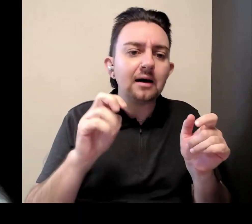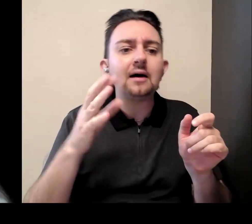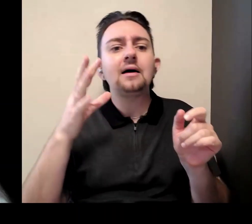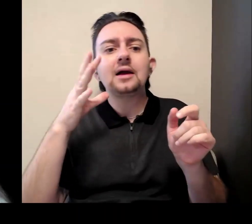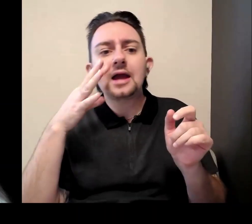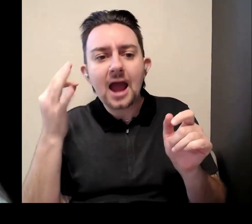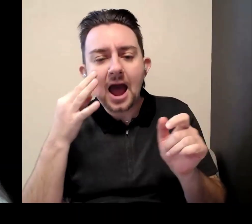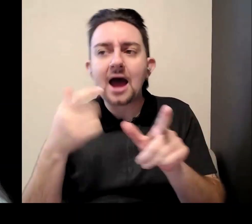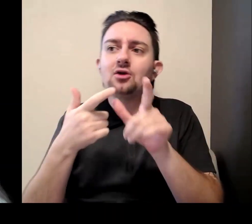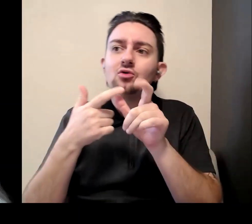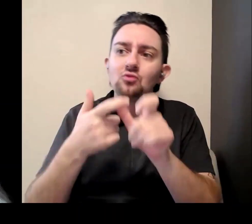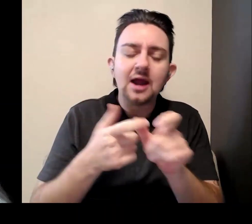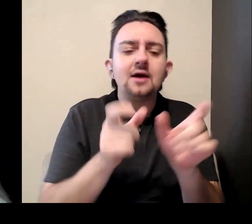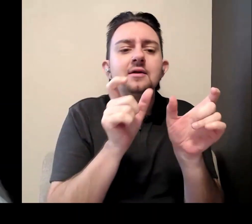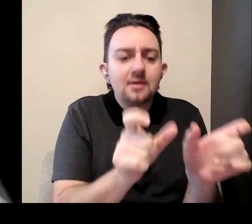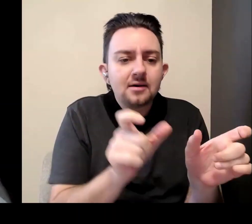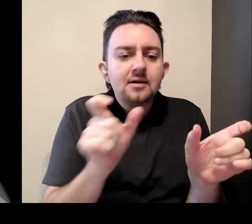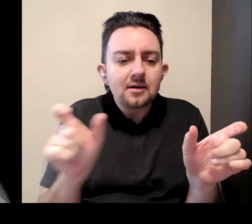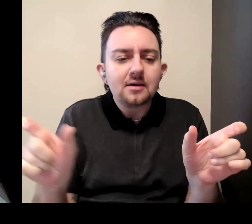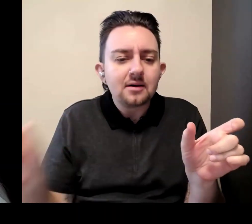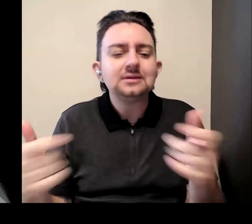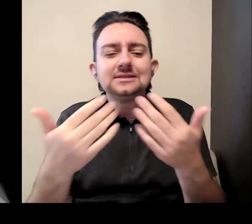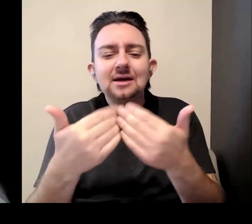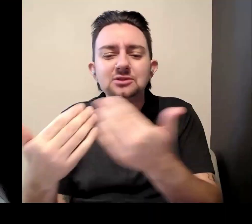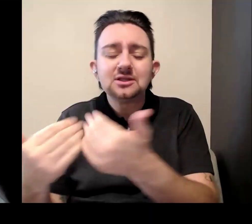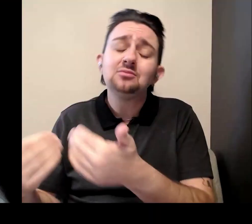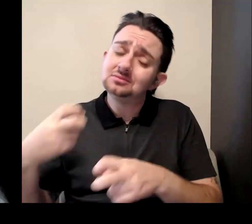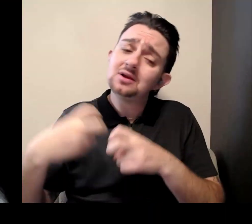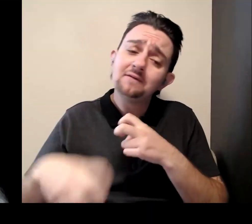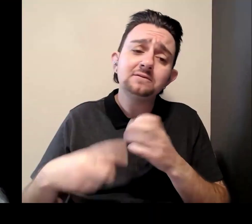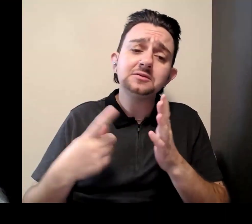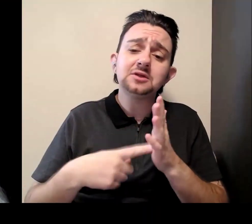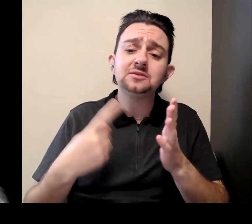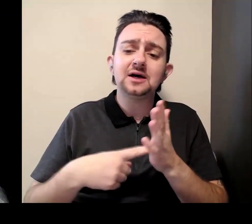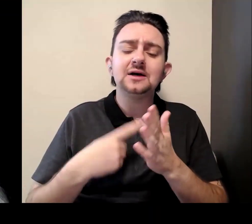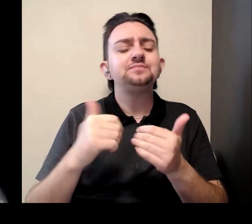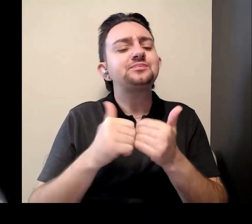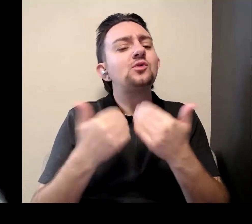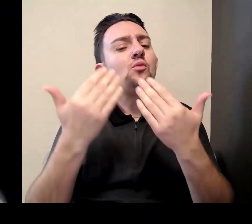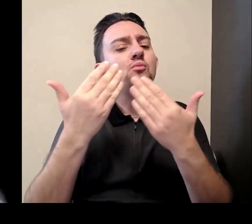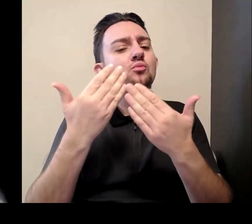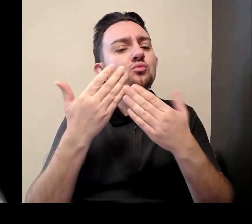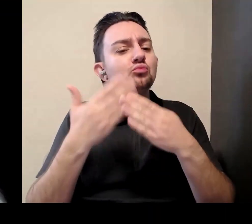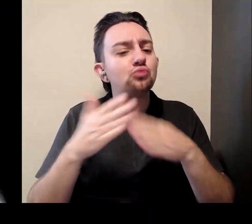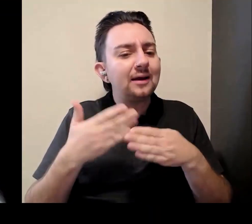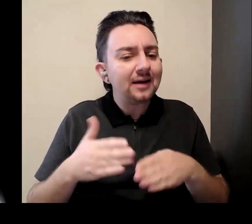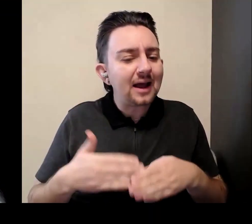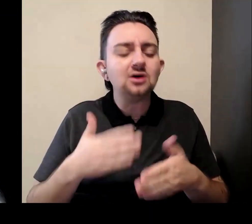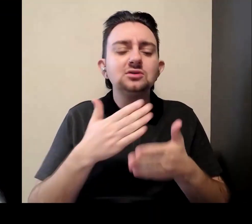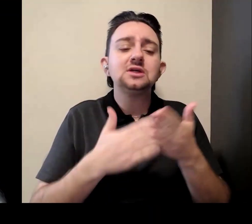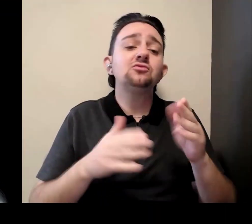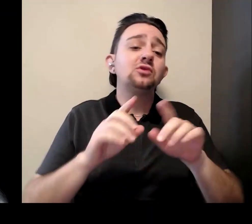How to break words into syllables, how to separate words and how to blend into the sounds and then how to blend sounds.